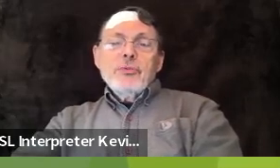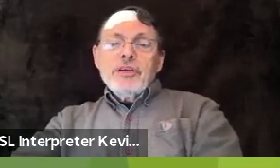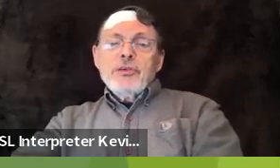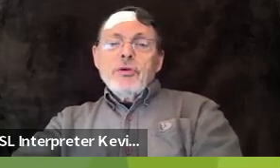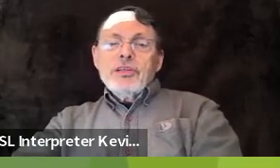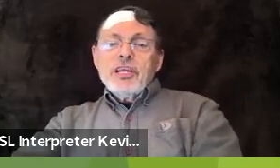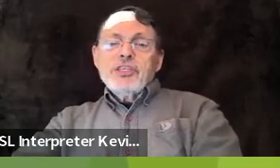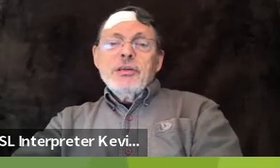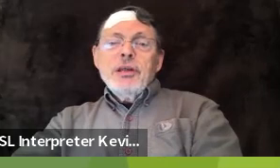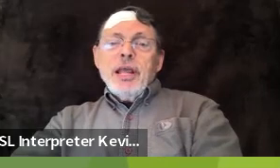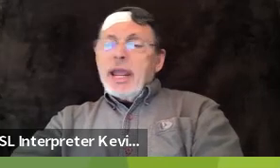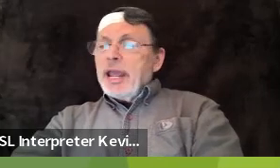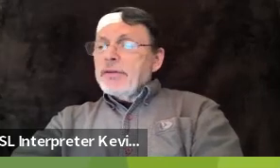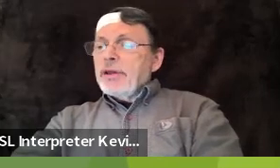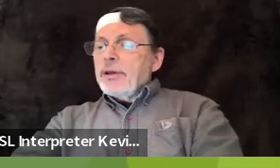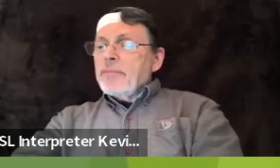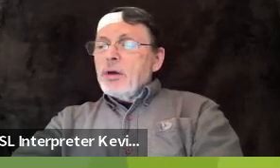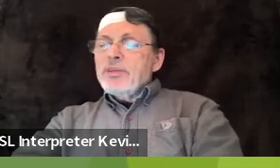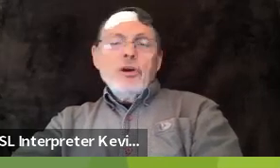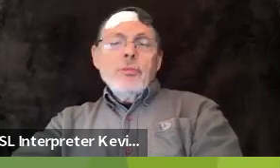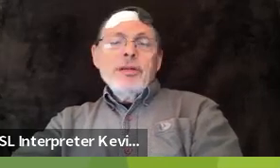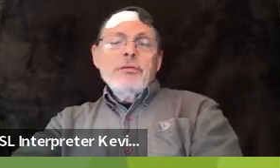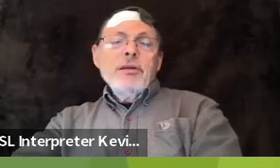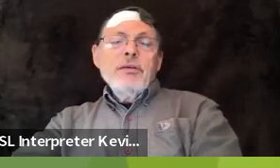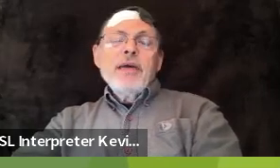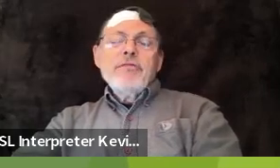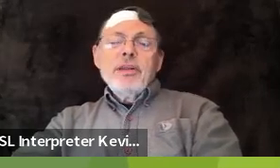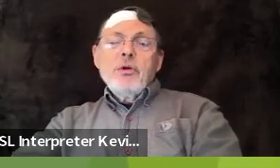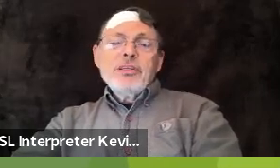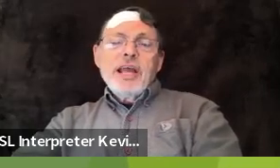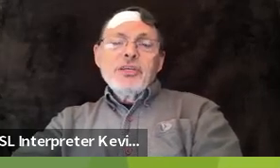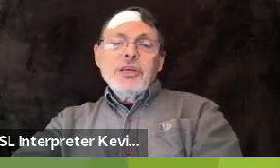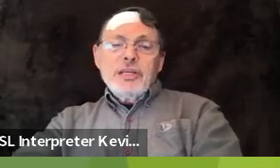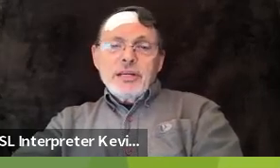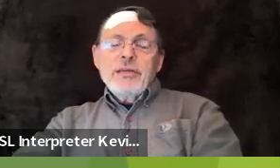or regional organization, and help determine if that video is actually needed.